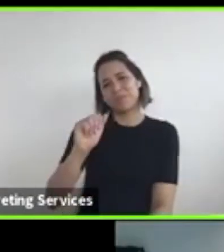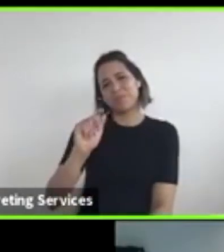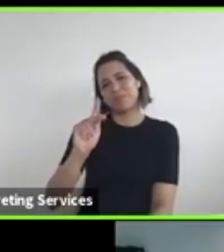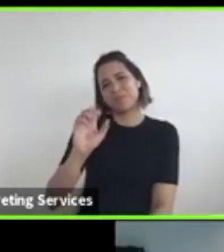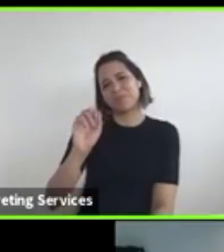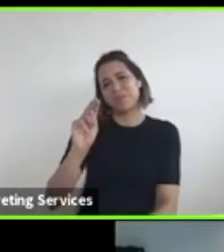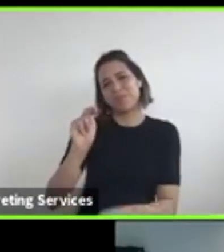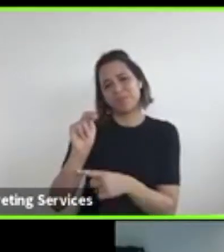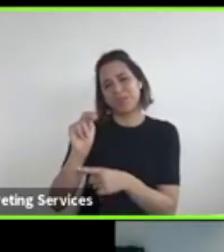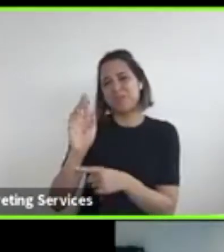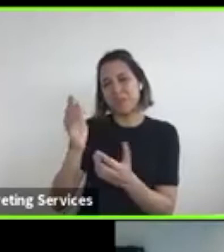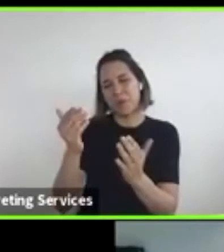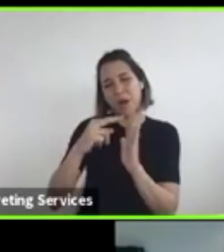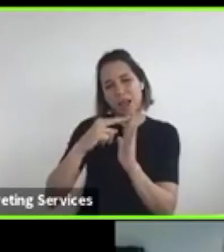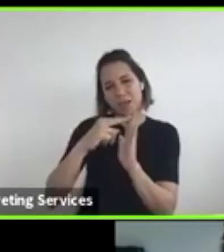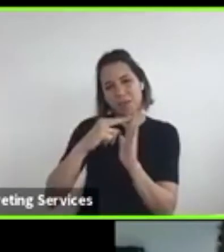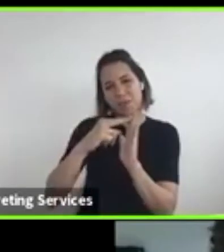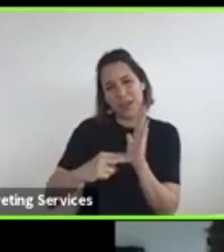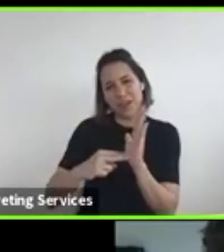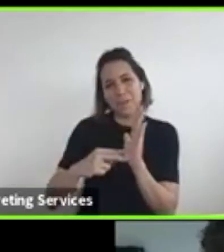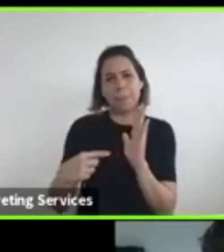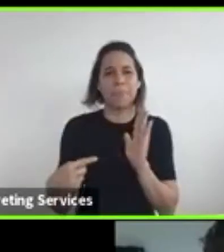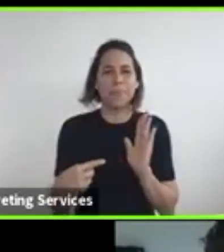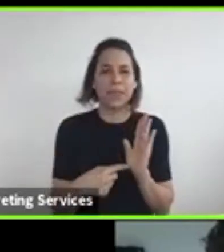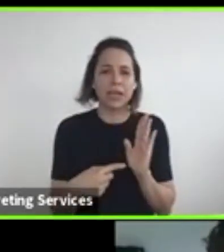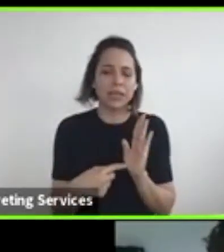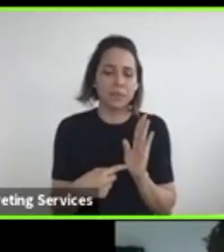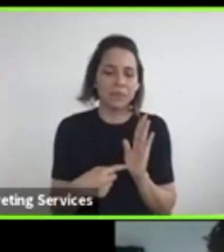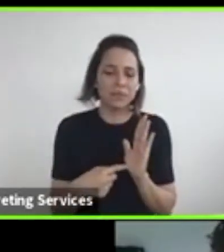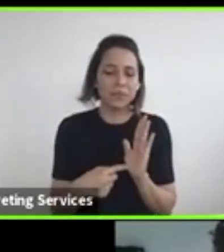THIS --I HAVE THREE QUESTIONS FOR US TO